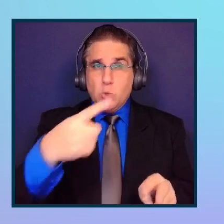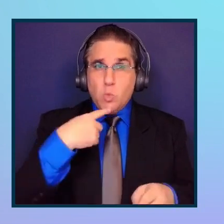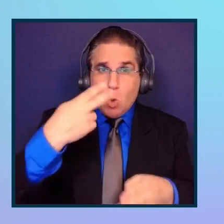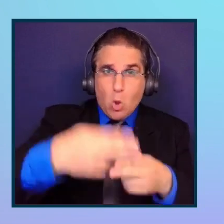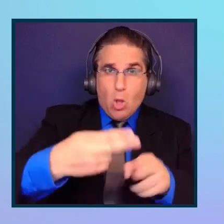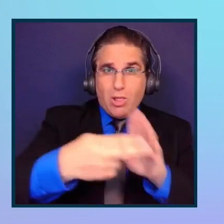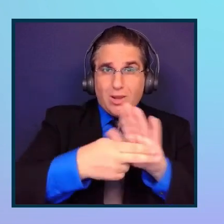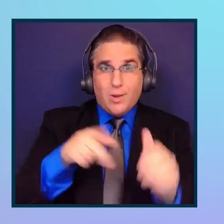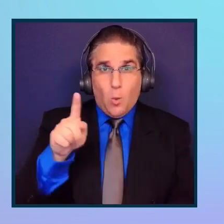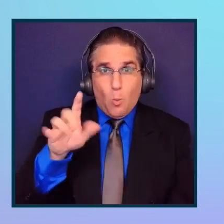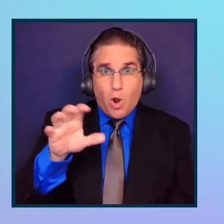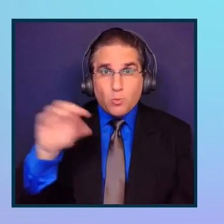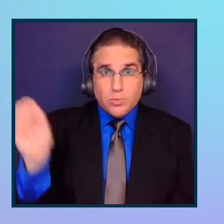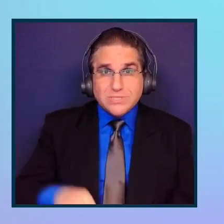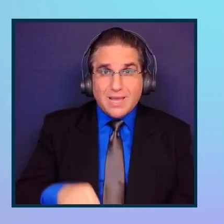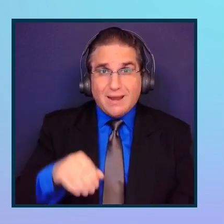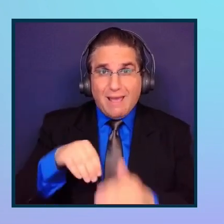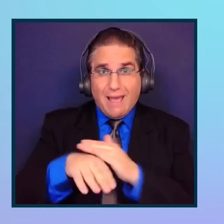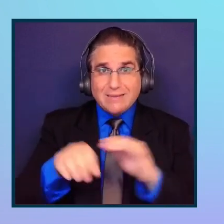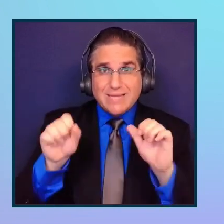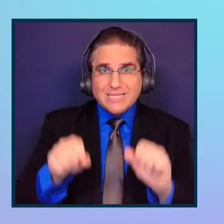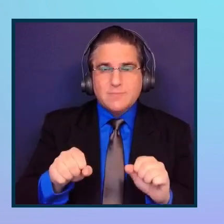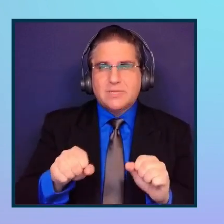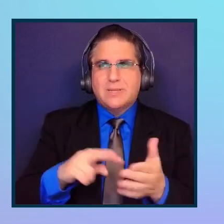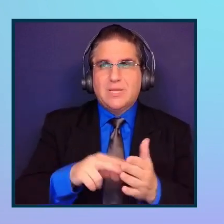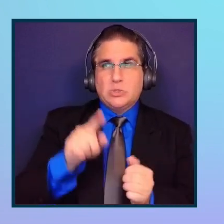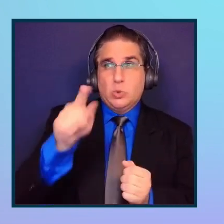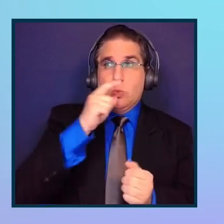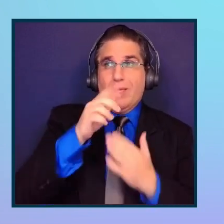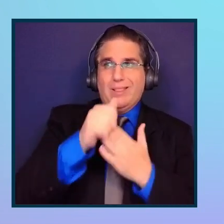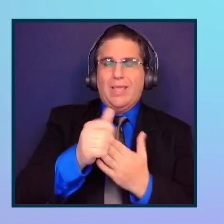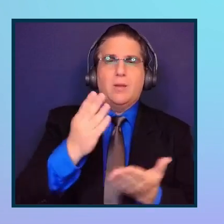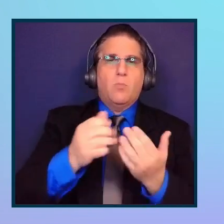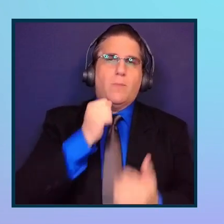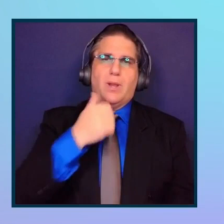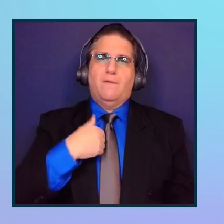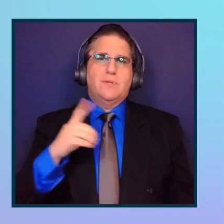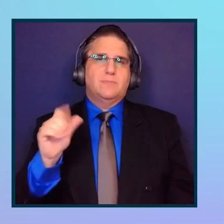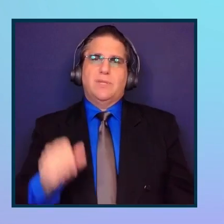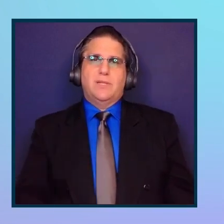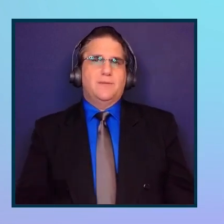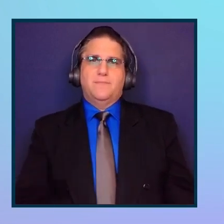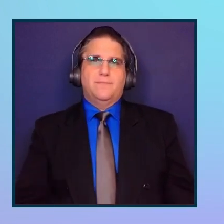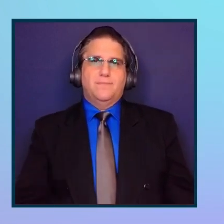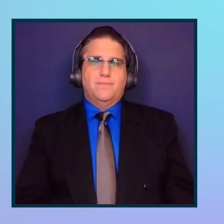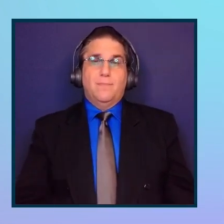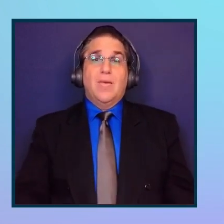Because a disabled person that has this lived experience wouldn't make that claim.